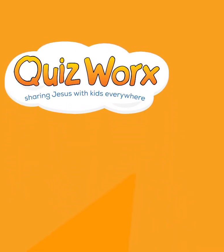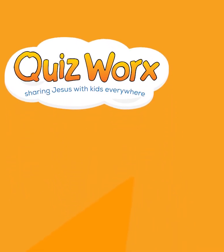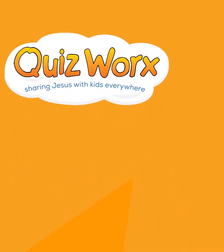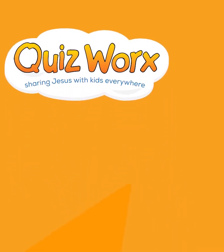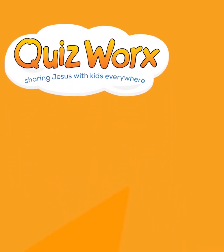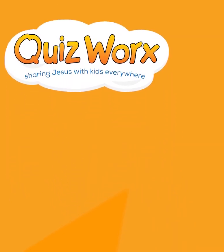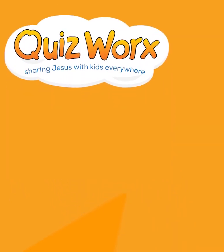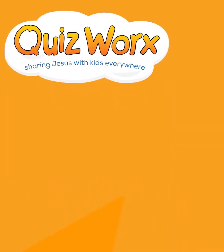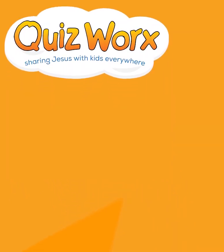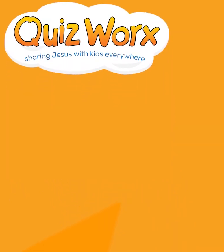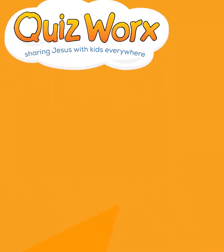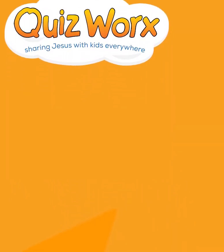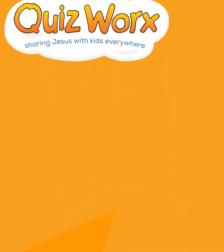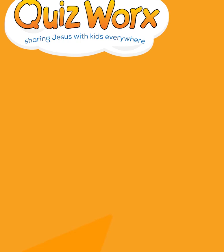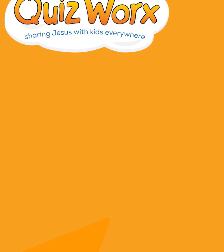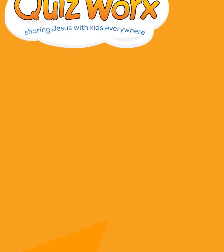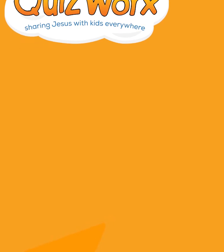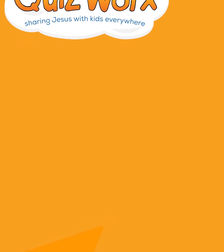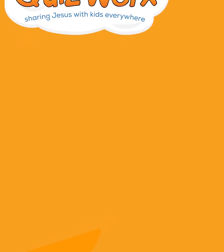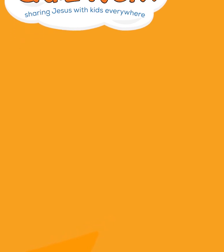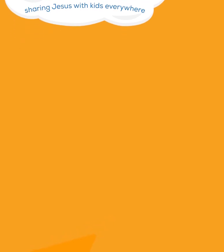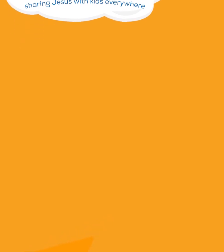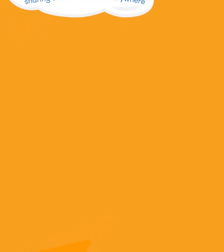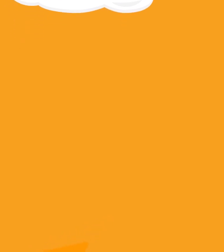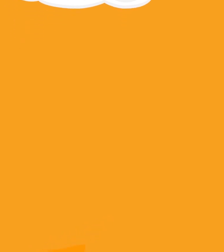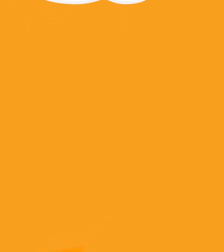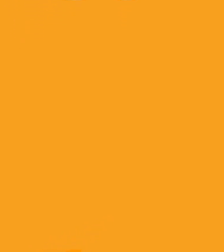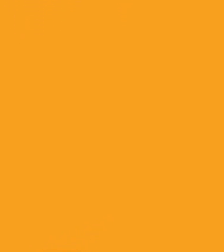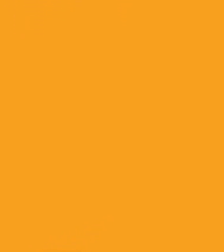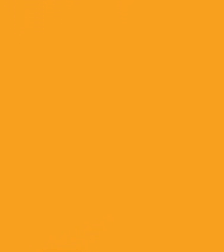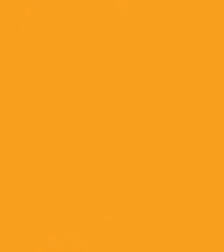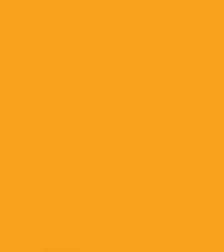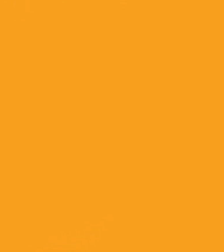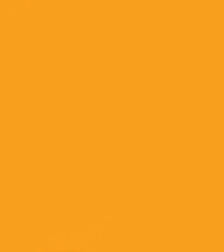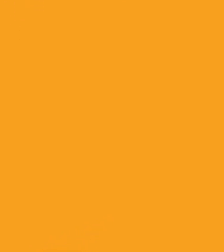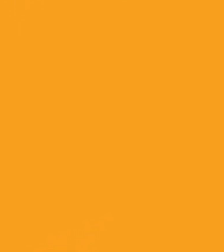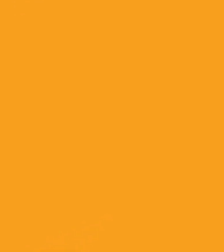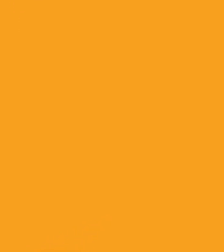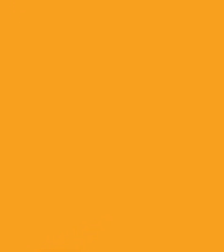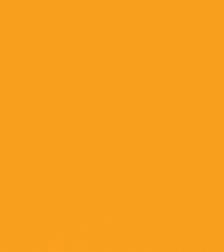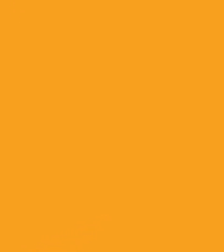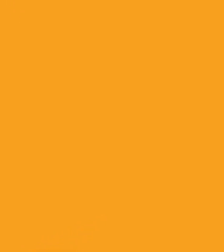Okay. Hi mom. I'm sure you're very proud because, look, I finally won something, a QNO card.